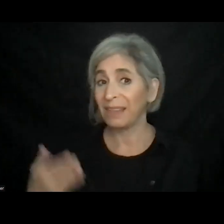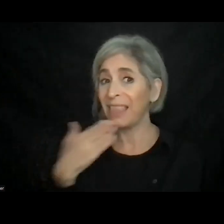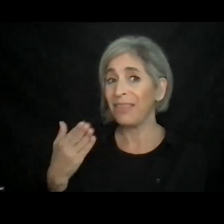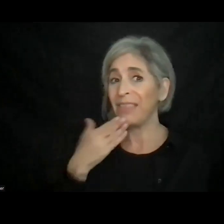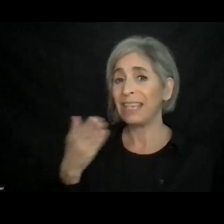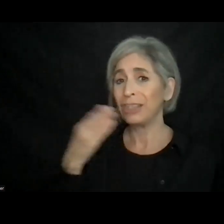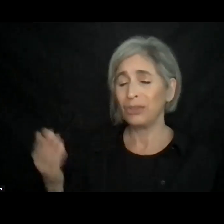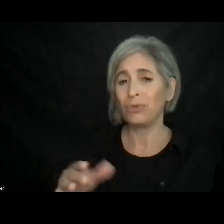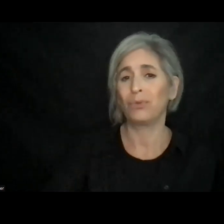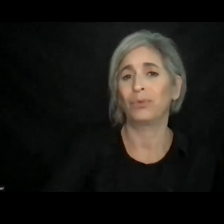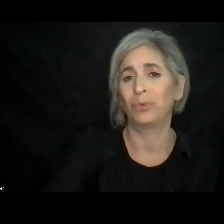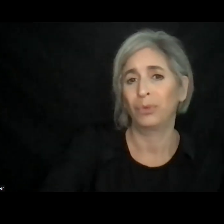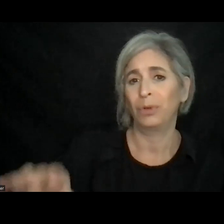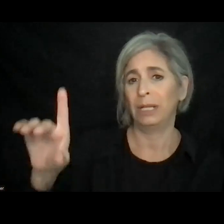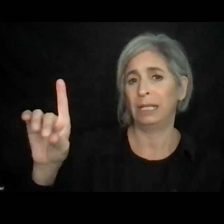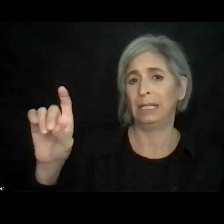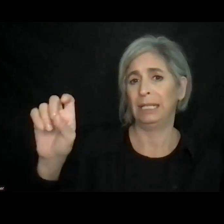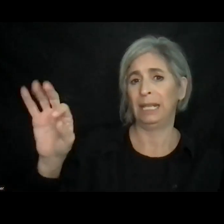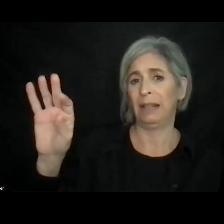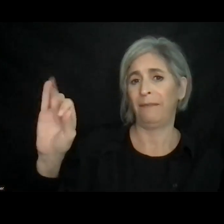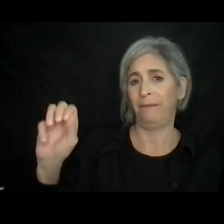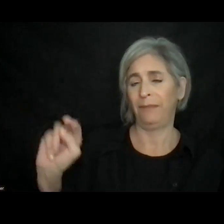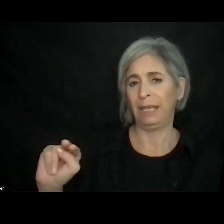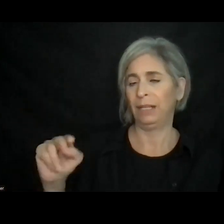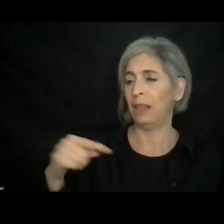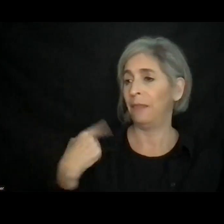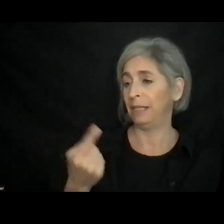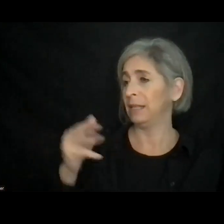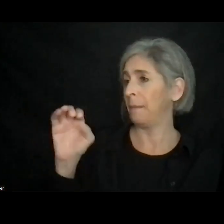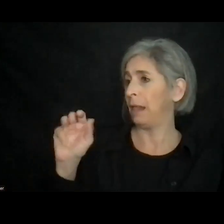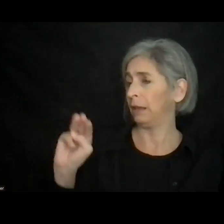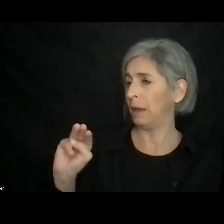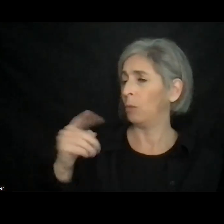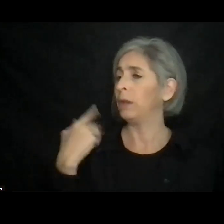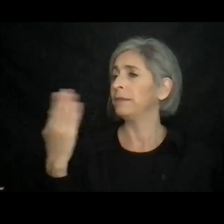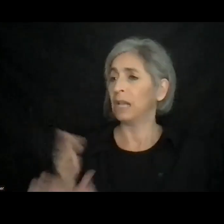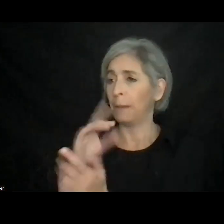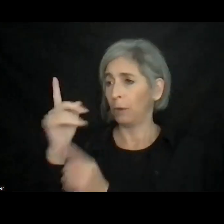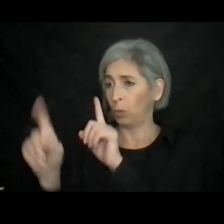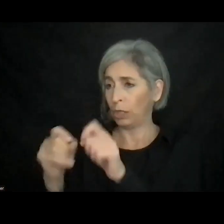Malcolm. So we have a few questions in chat. And if anyone has additional questions, would they